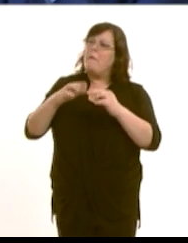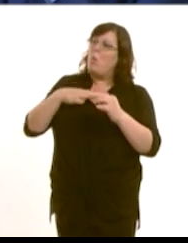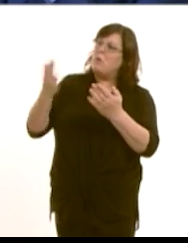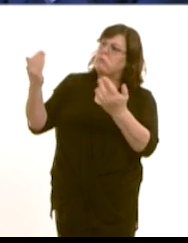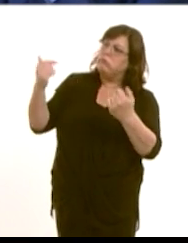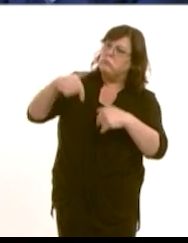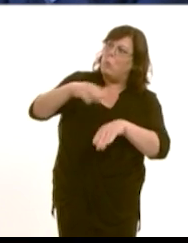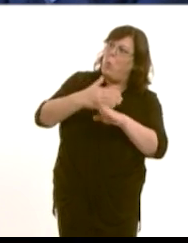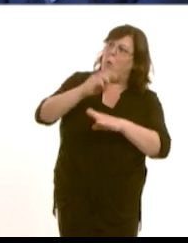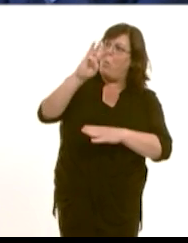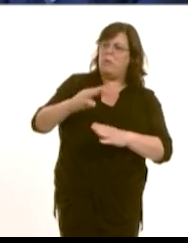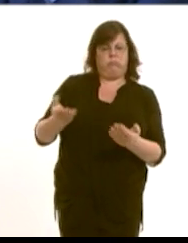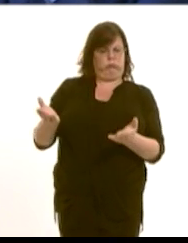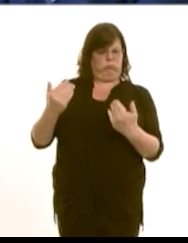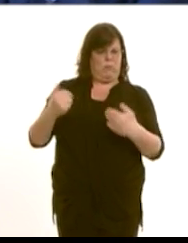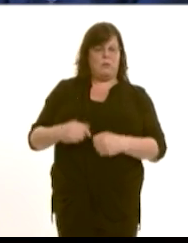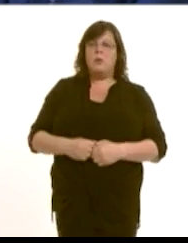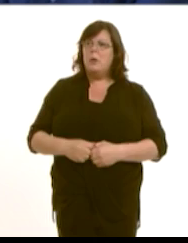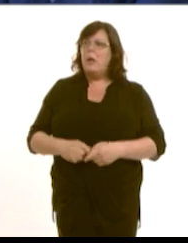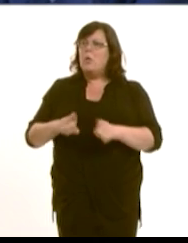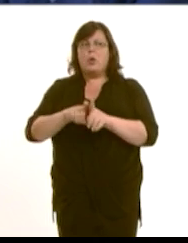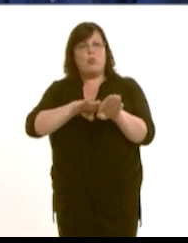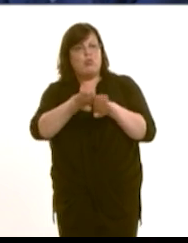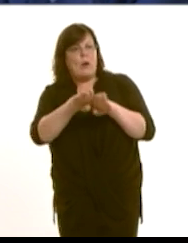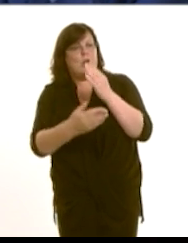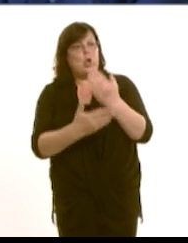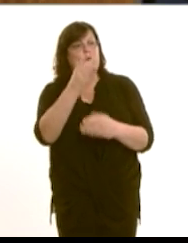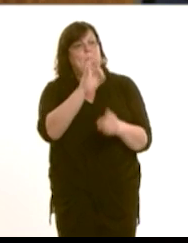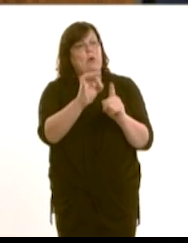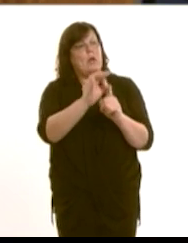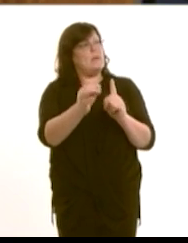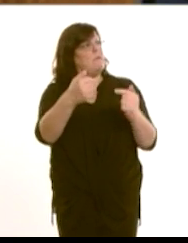as well as, of course, looking to train new specialists ourselves. Andrew R.T.